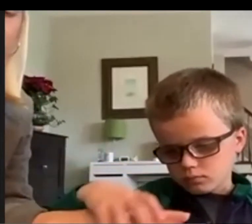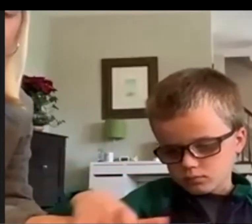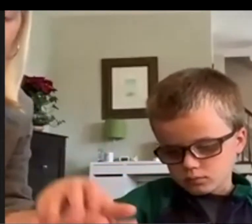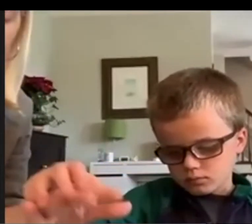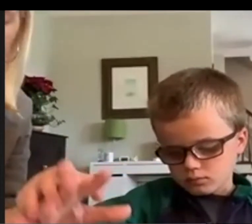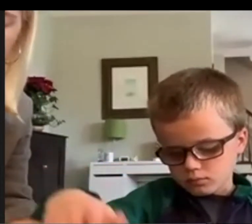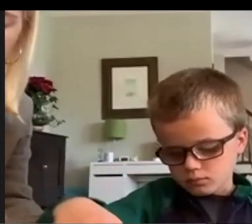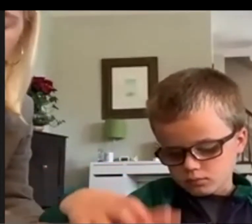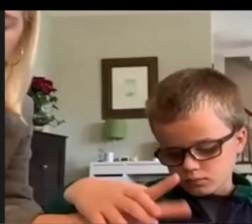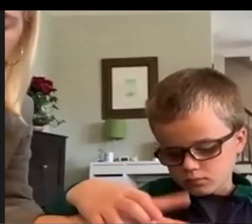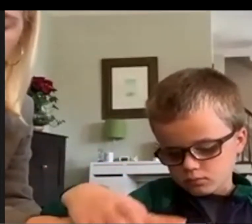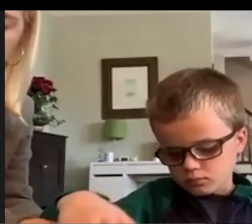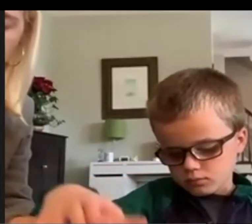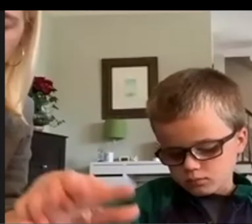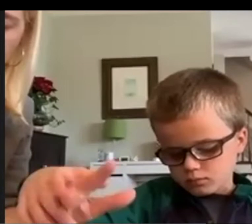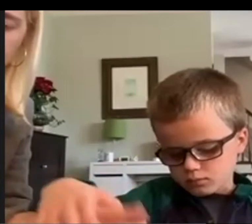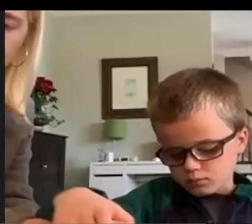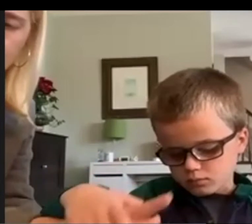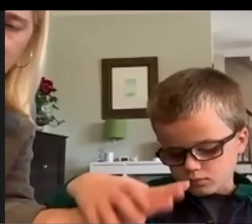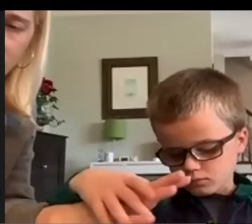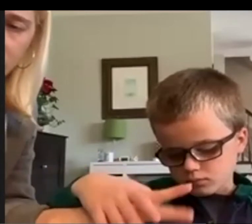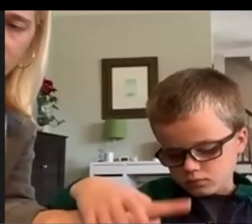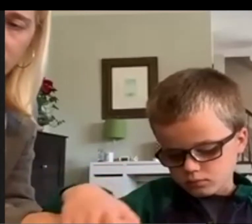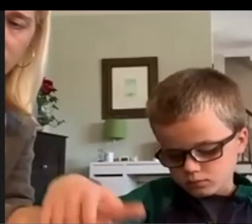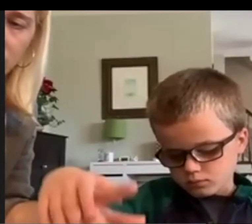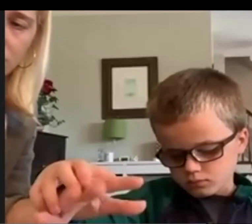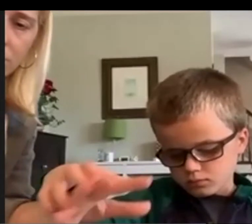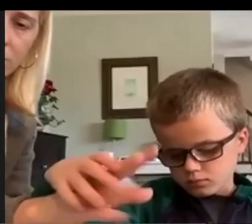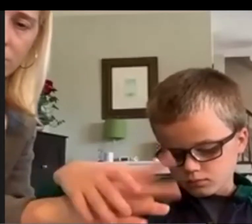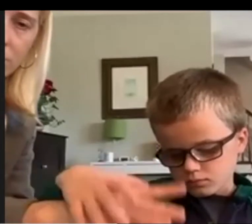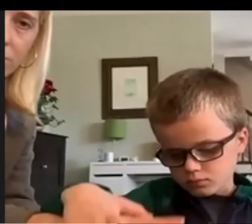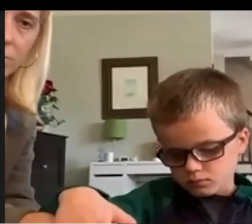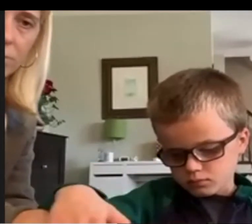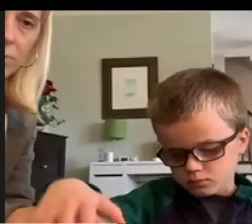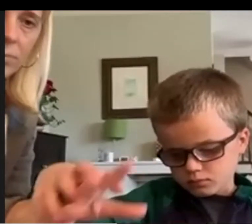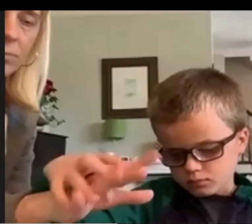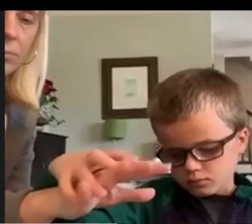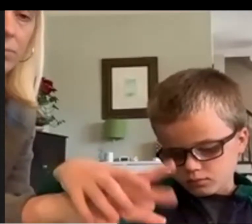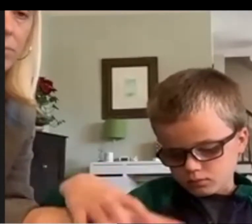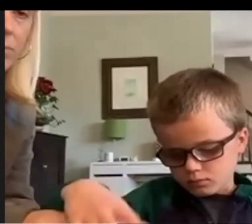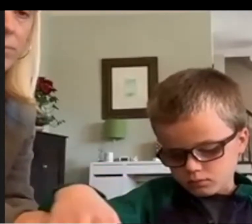falling